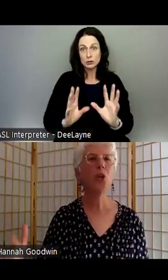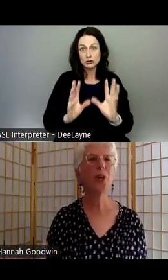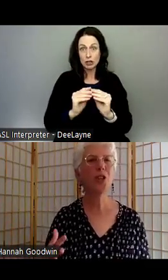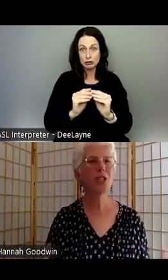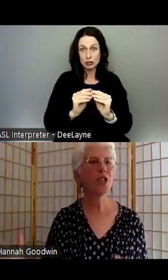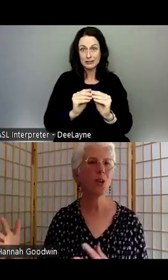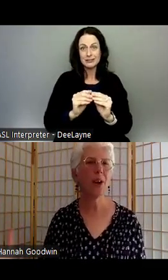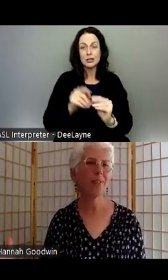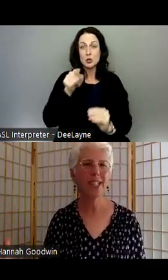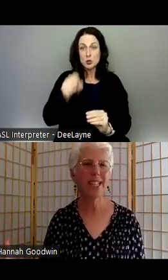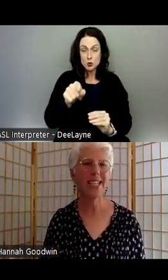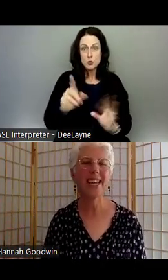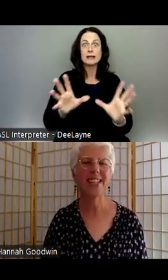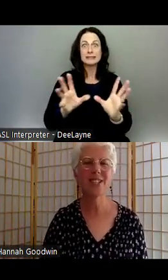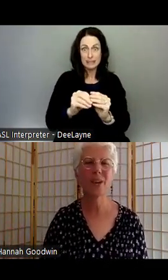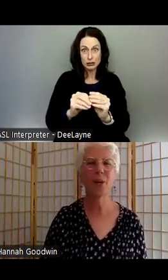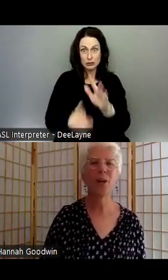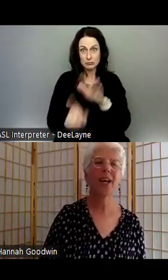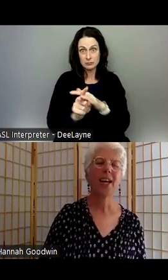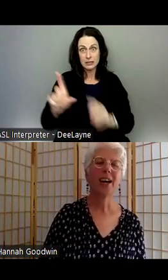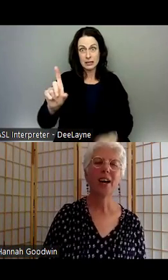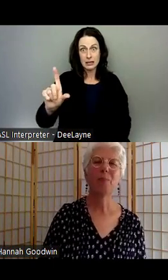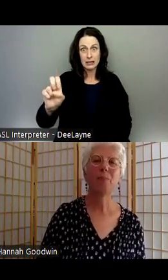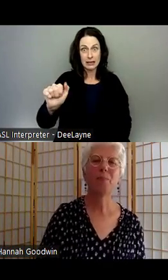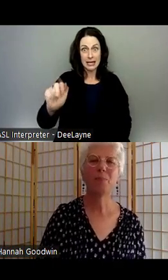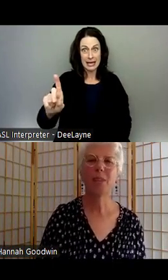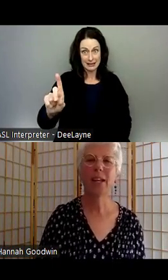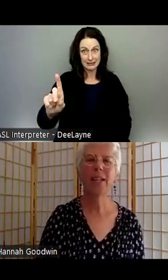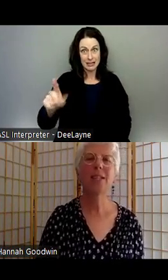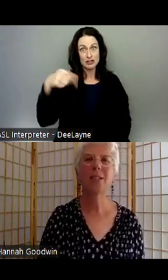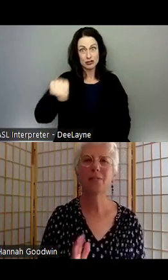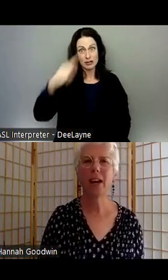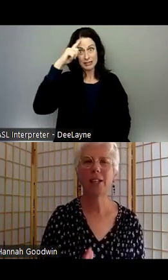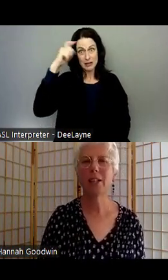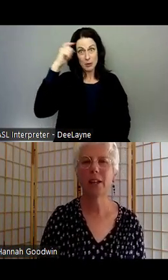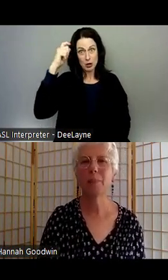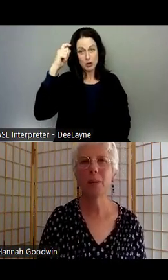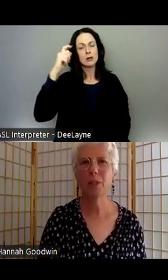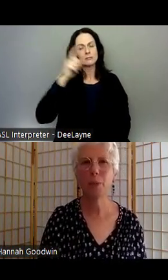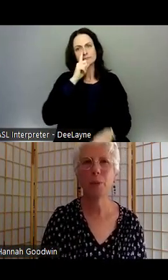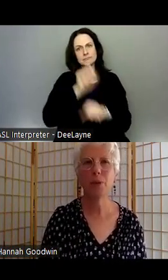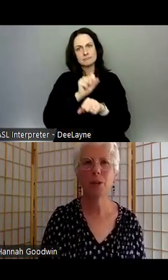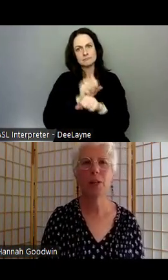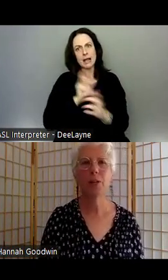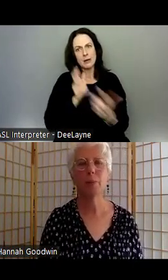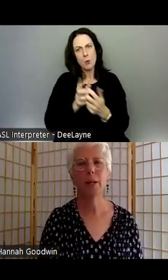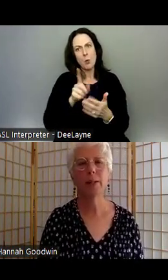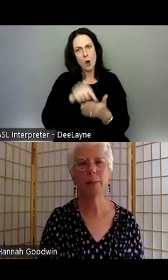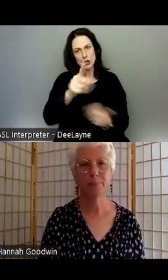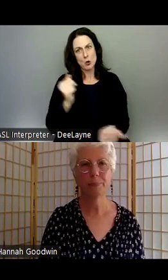you and your session arrive at LEAD in the summer, that it is in fact in alignment with the proposal that you submitted.